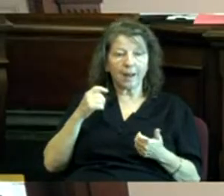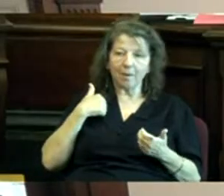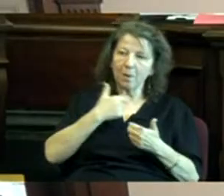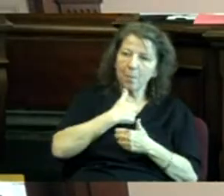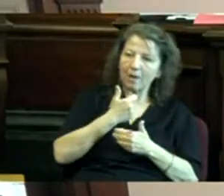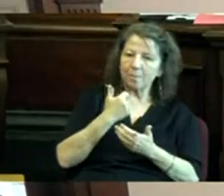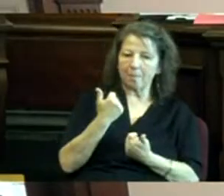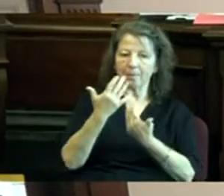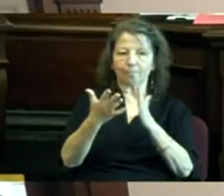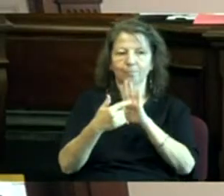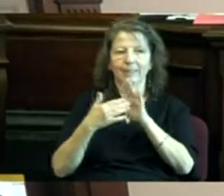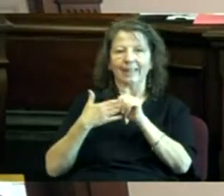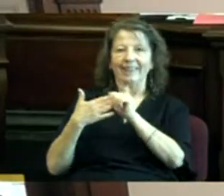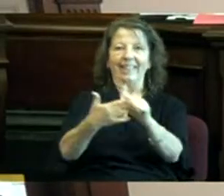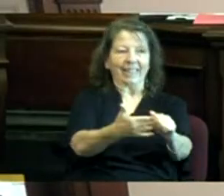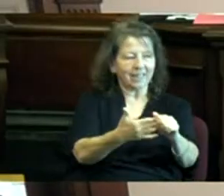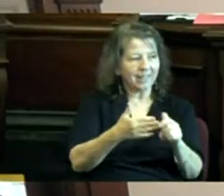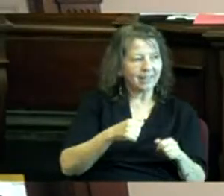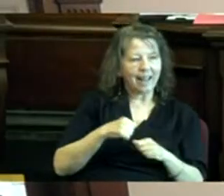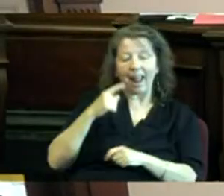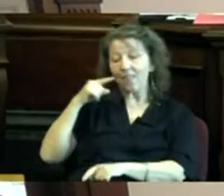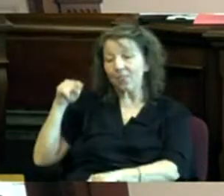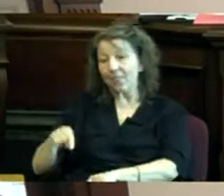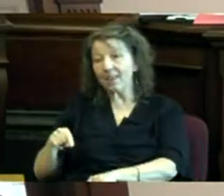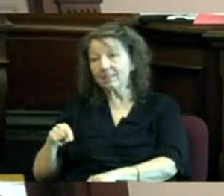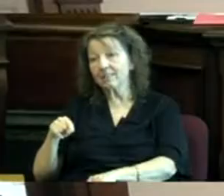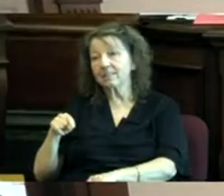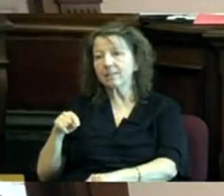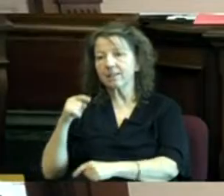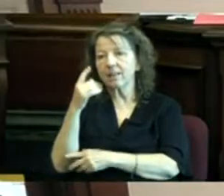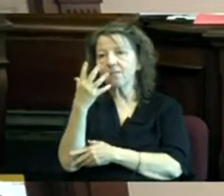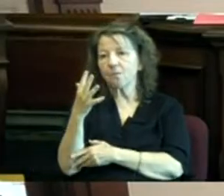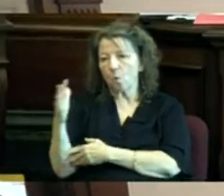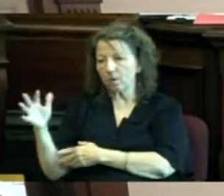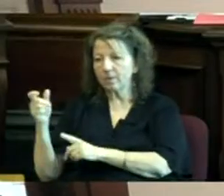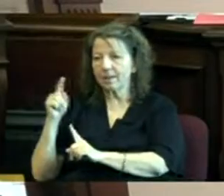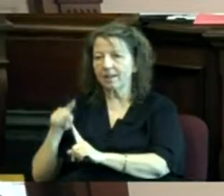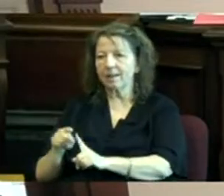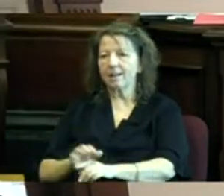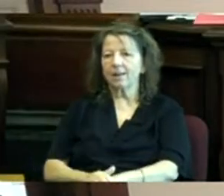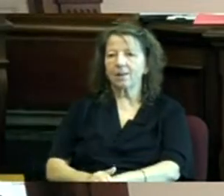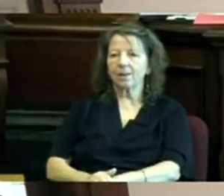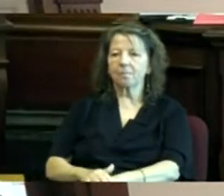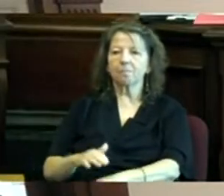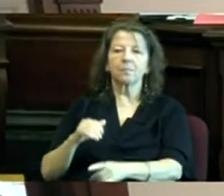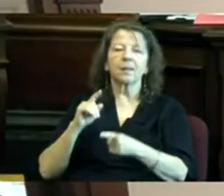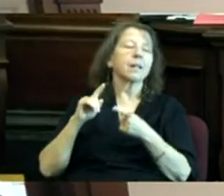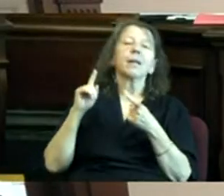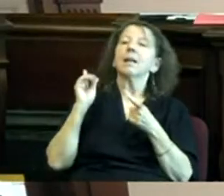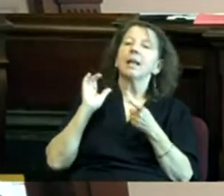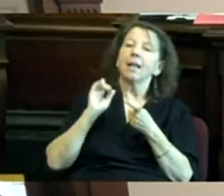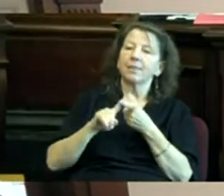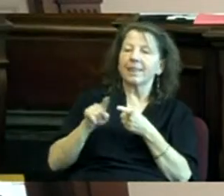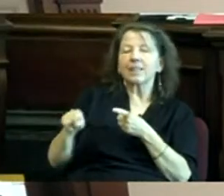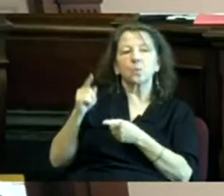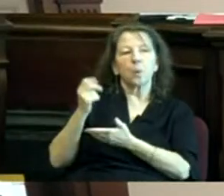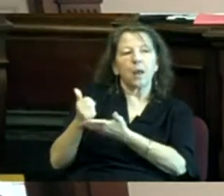runners and be ahead of things. And I think that the Milwaukee